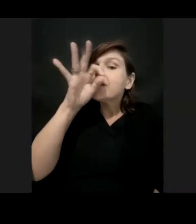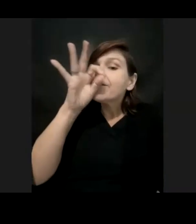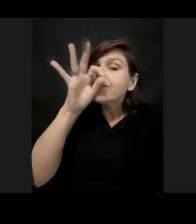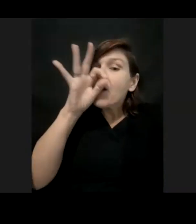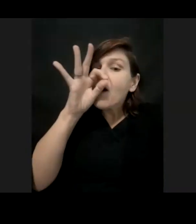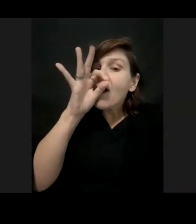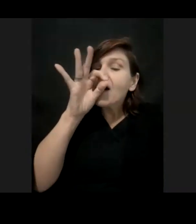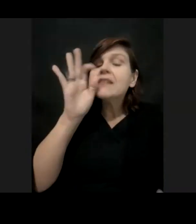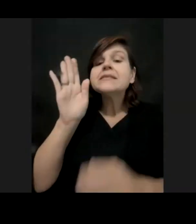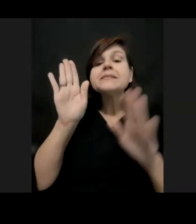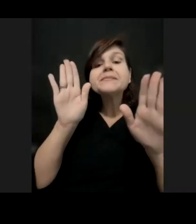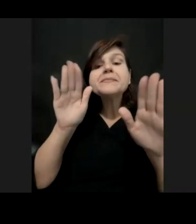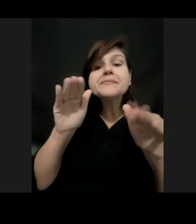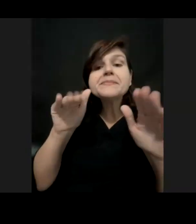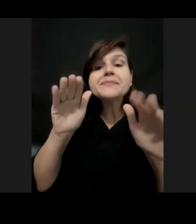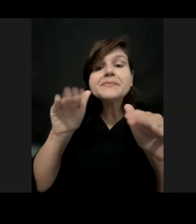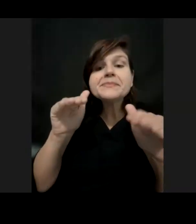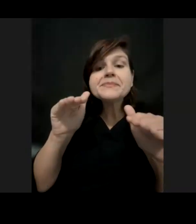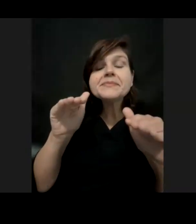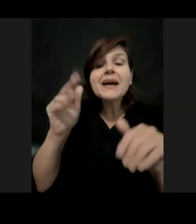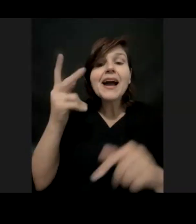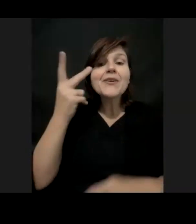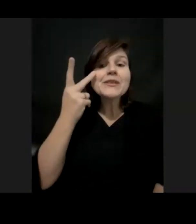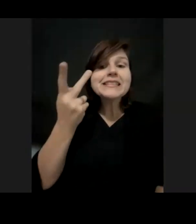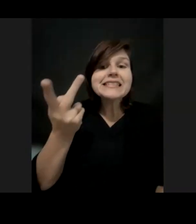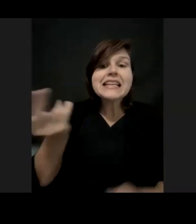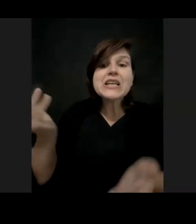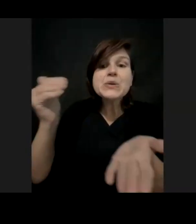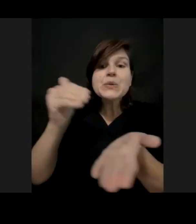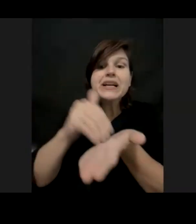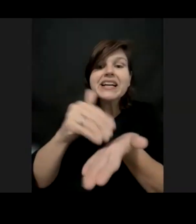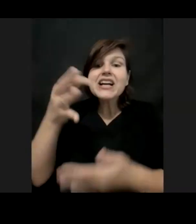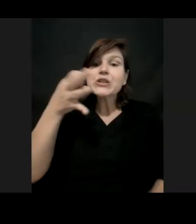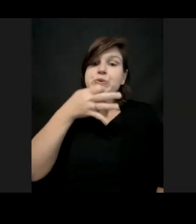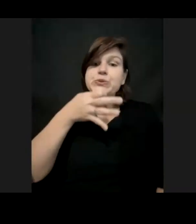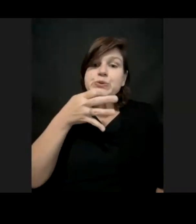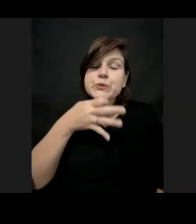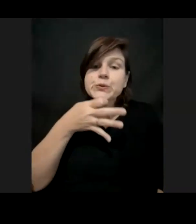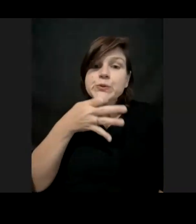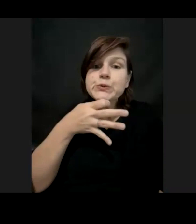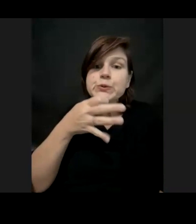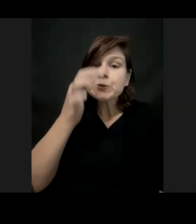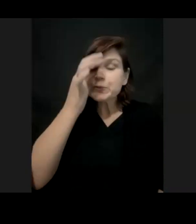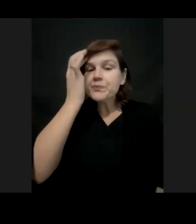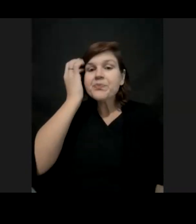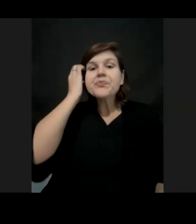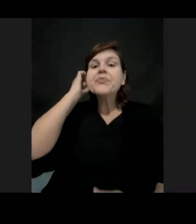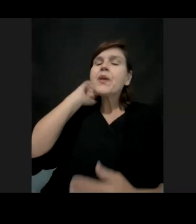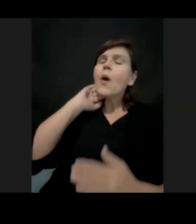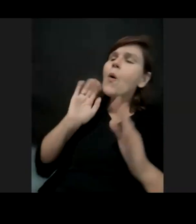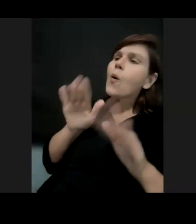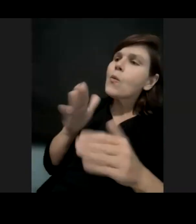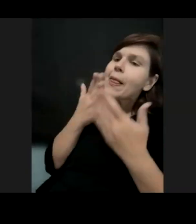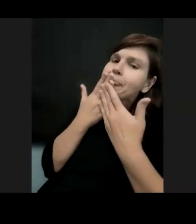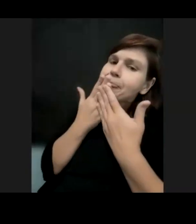“We'll see you again soon!” “Oh, goodbye, and thank you for your help,” said Mr. Socks.